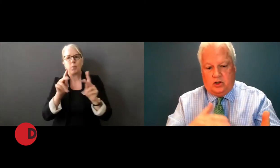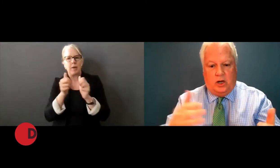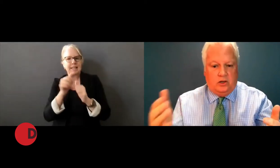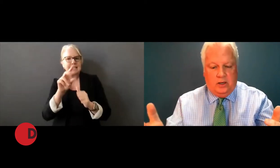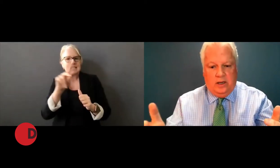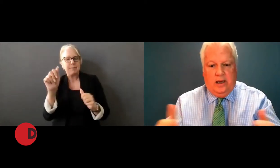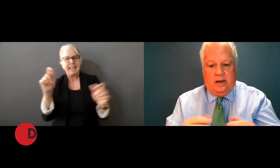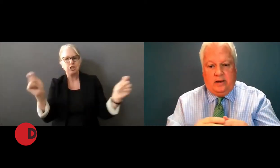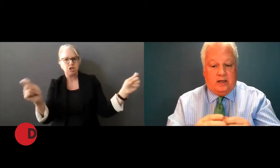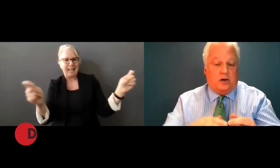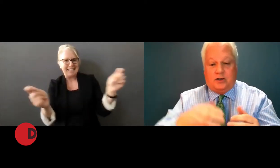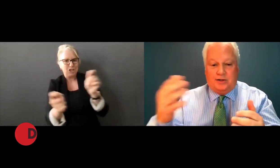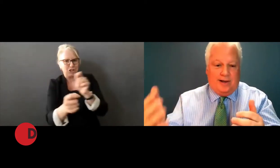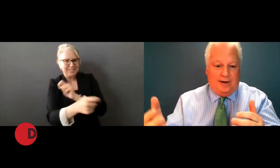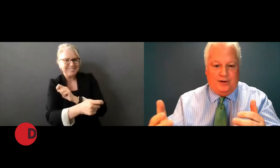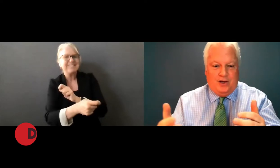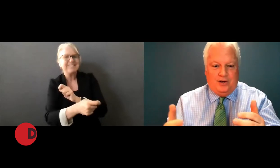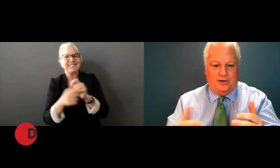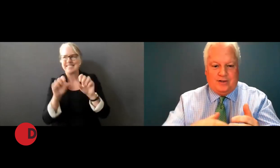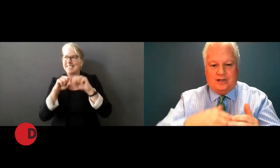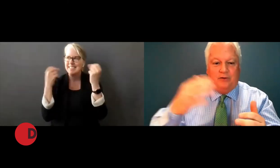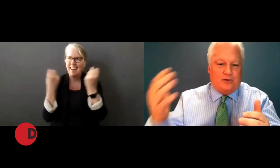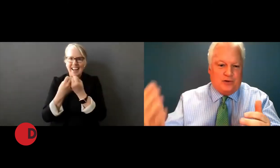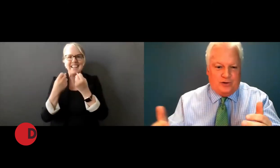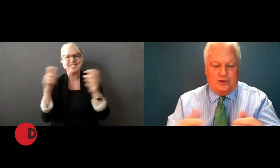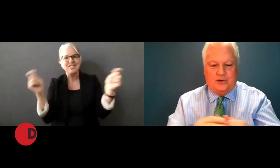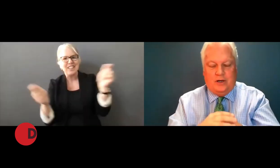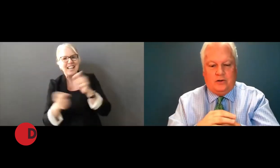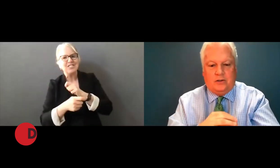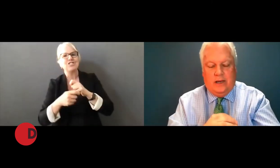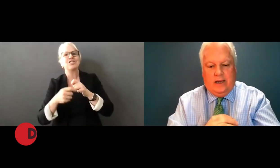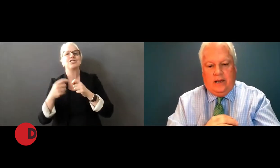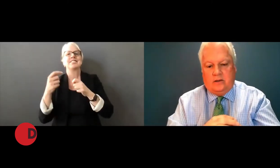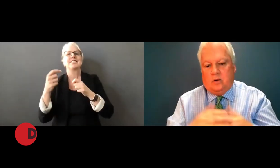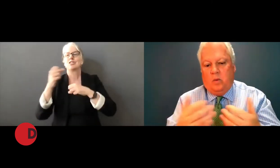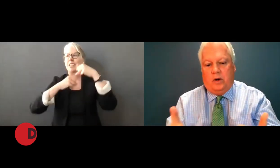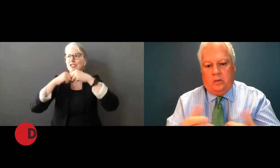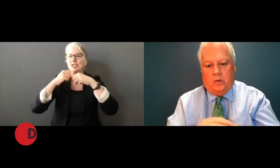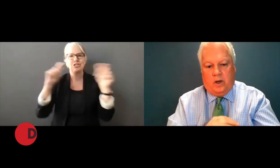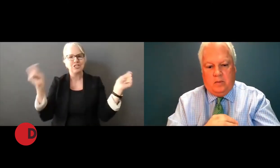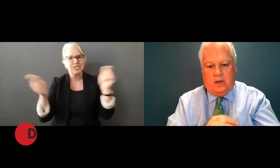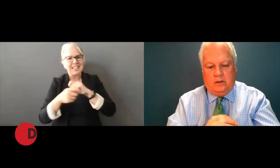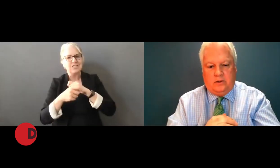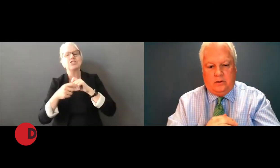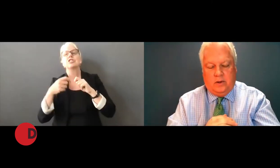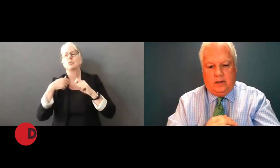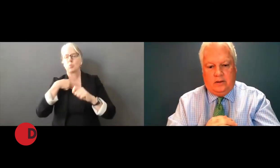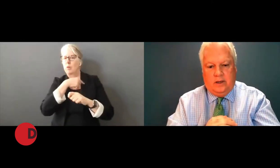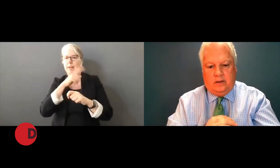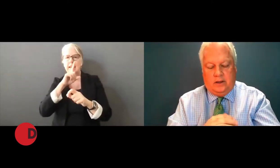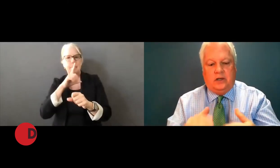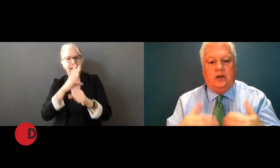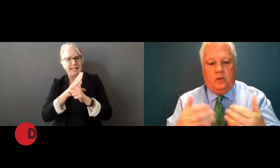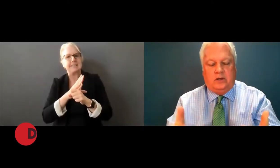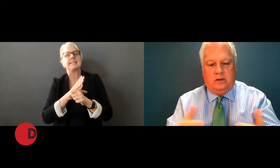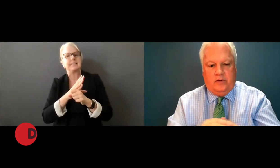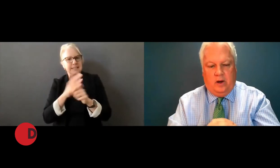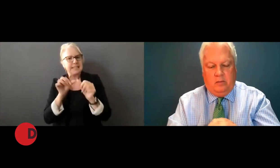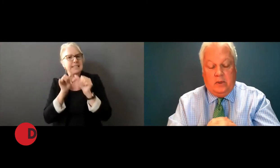society changes, the structural changes. We are committed to continue development incorporating